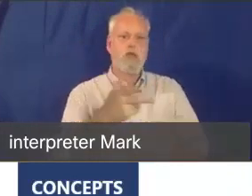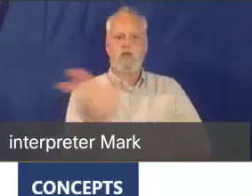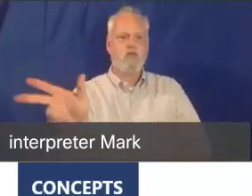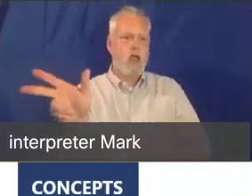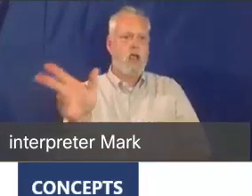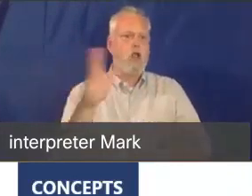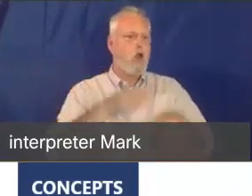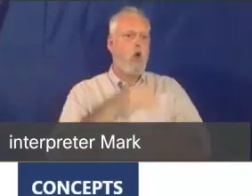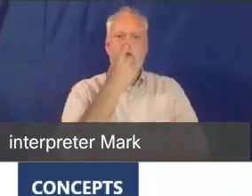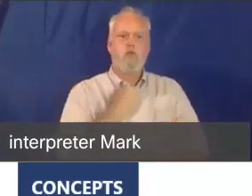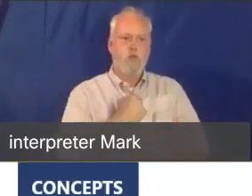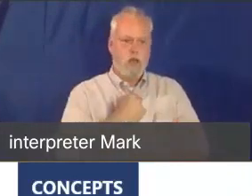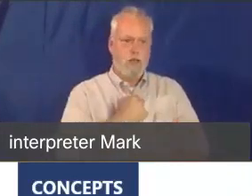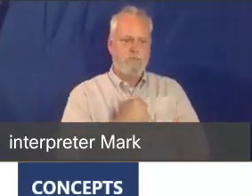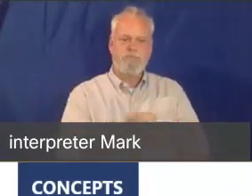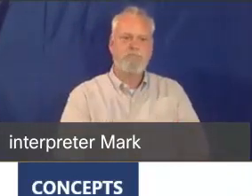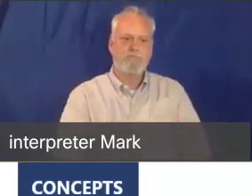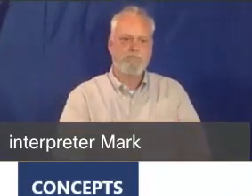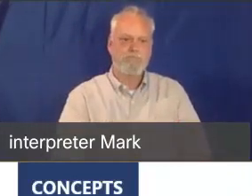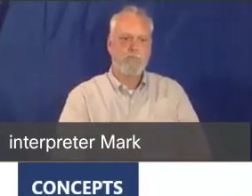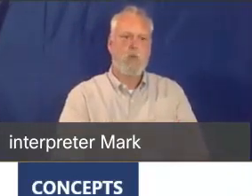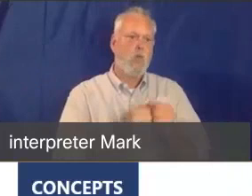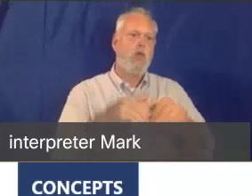Across pedestrians and across bicycles at this intersection.